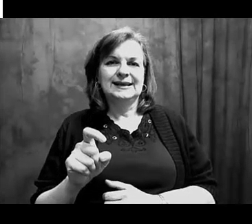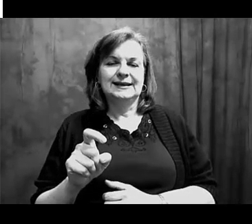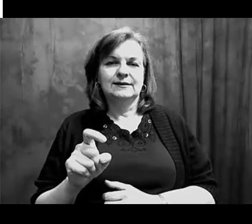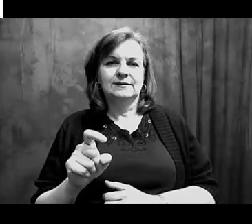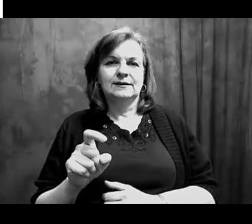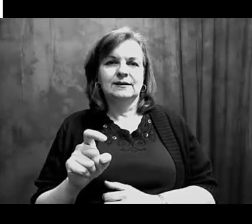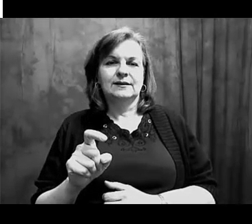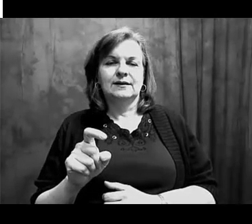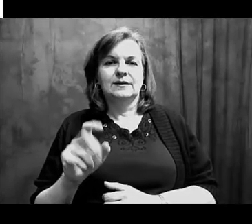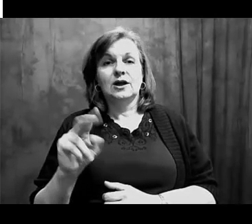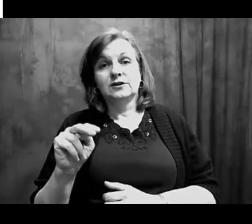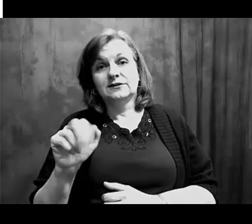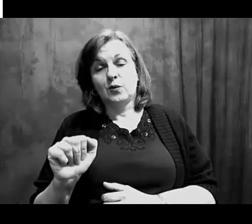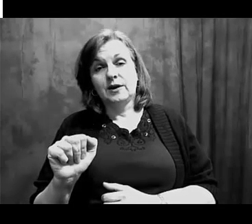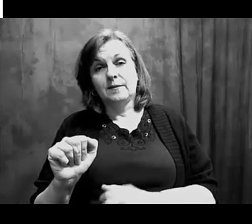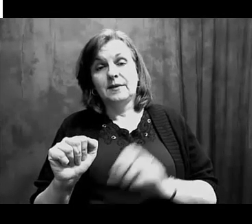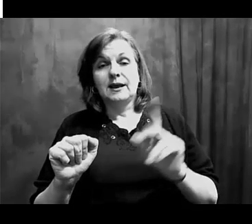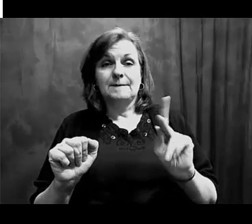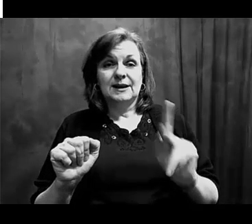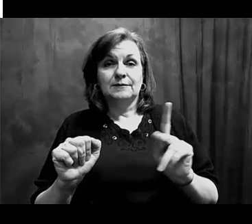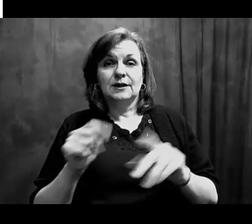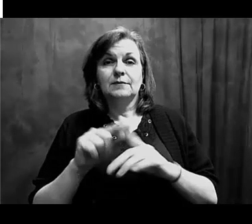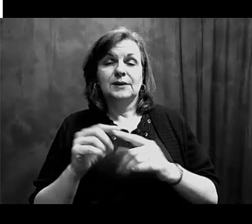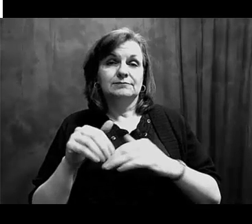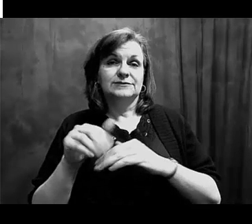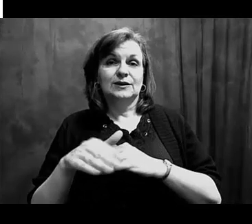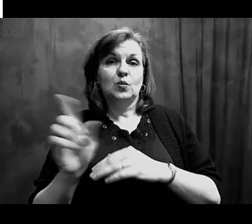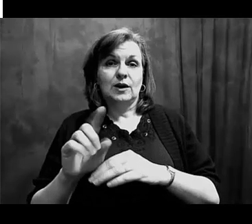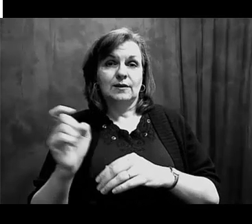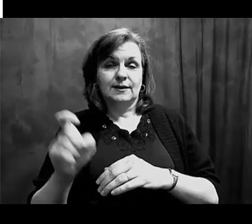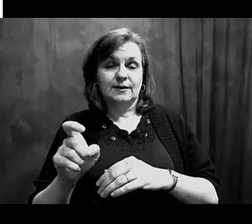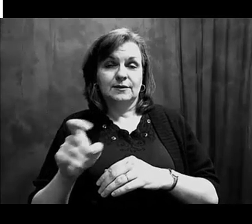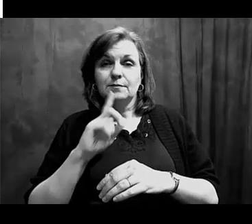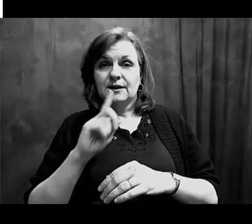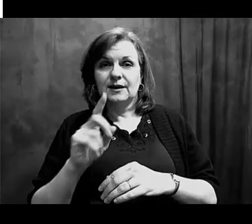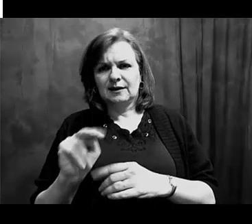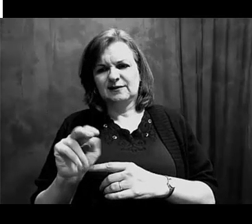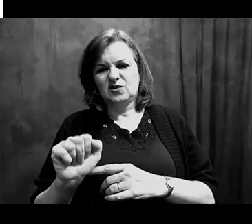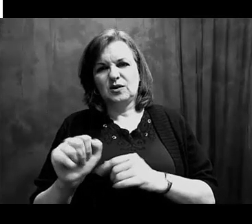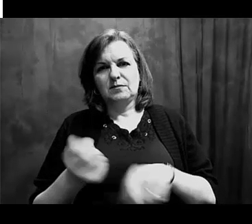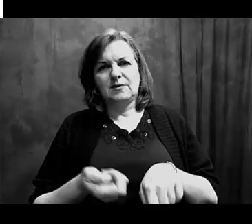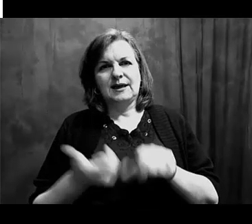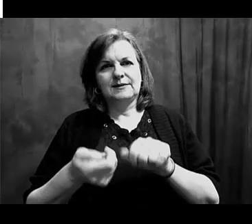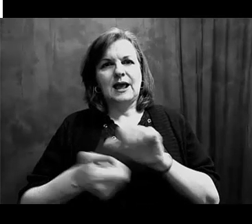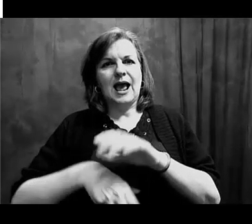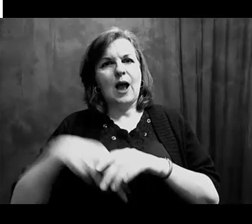to be pumped where they're supposed to be so sodium gets pumped out